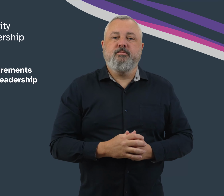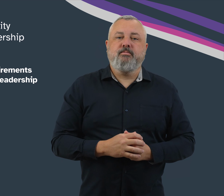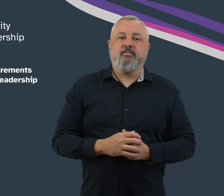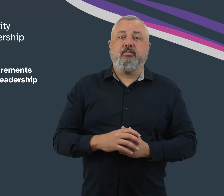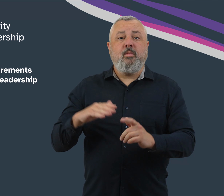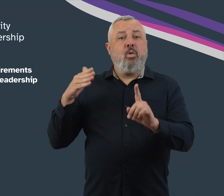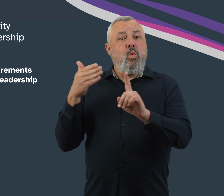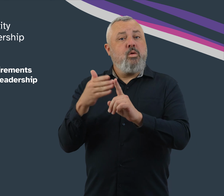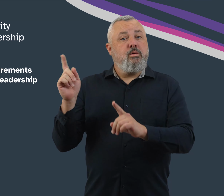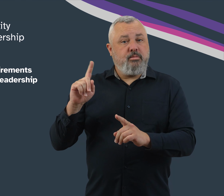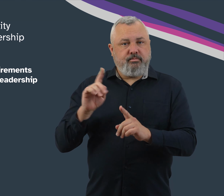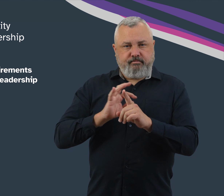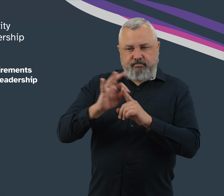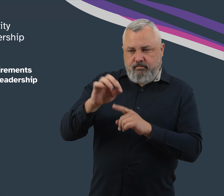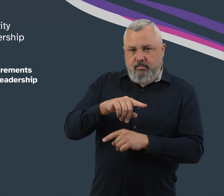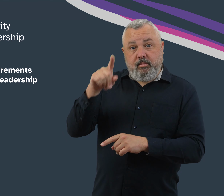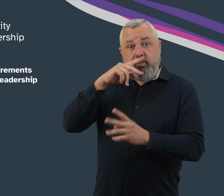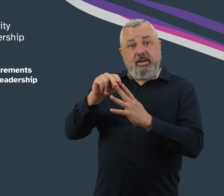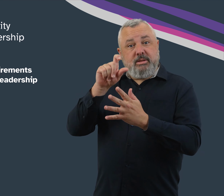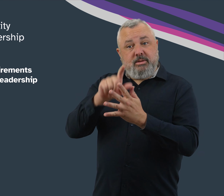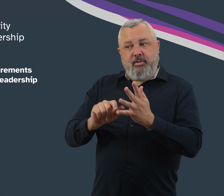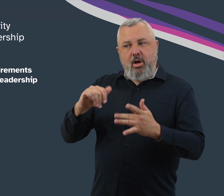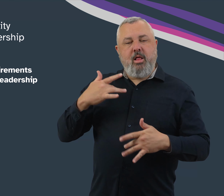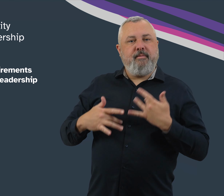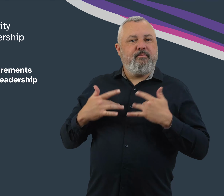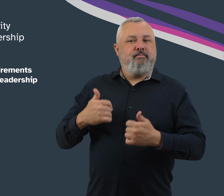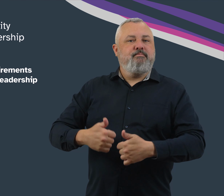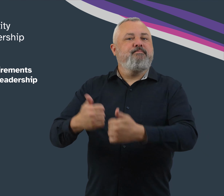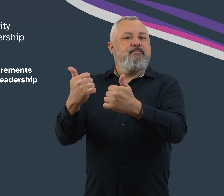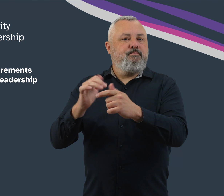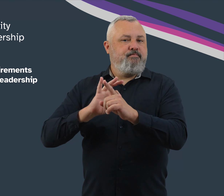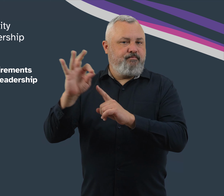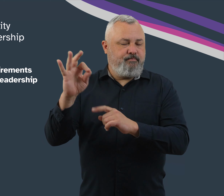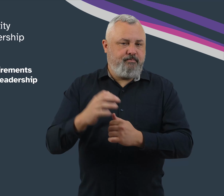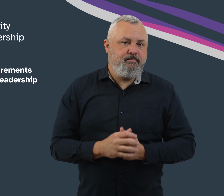improving the lives of people with disability.